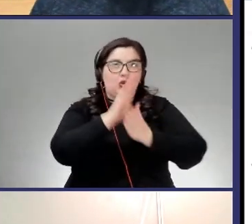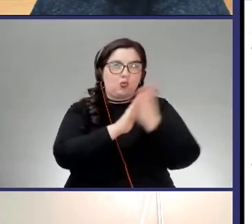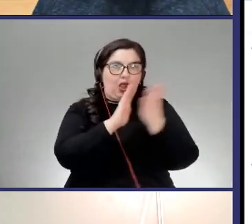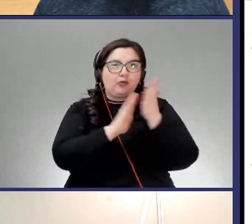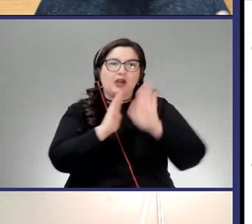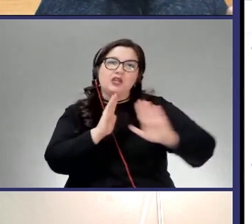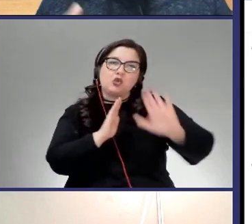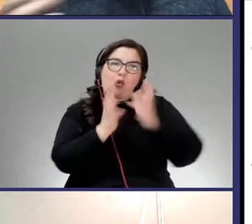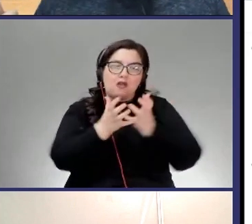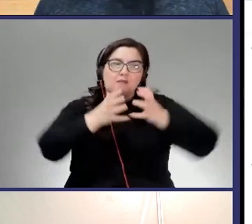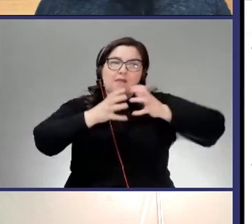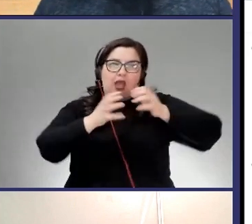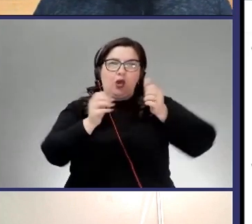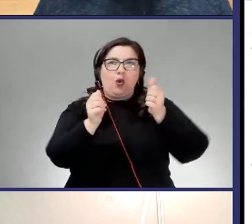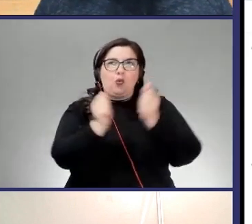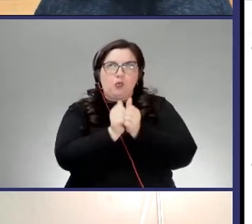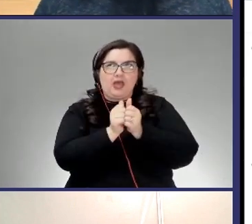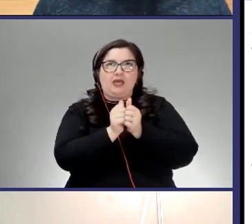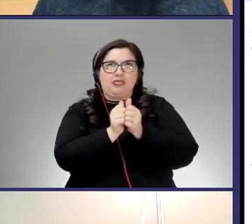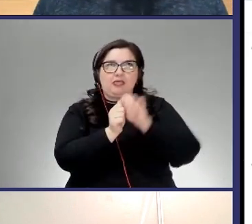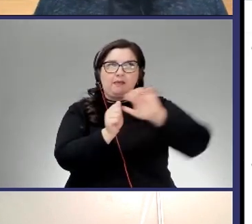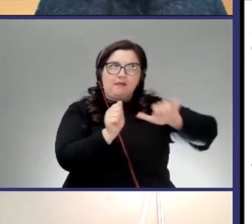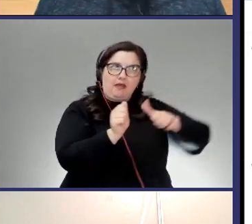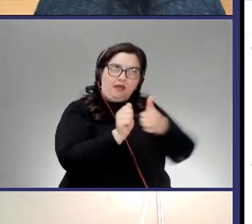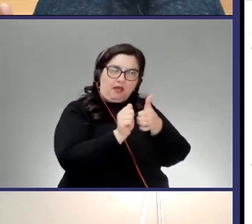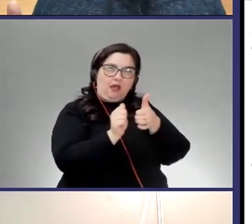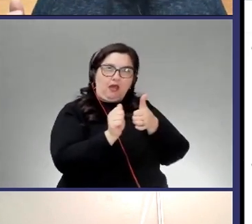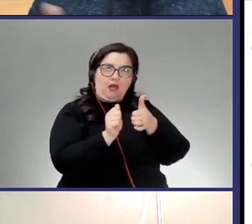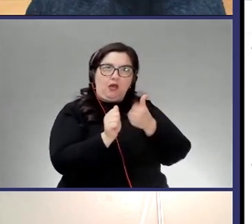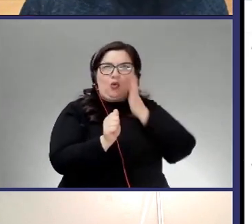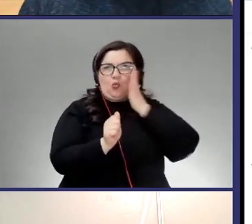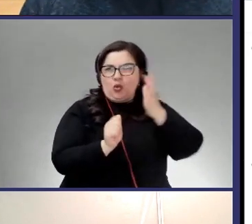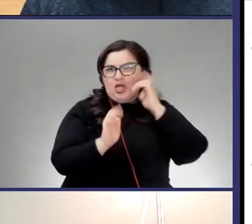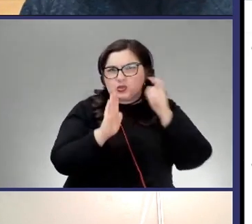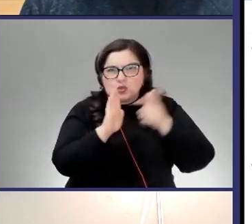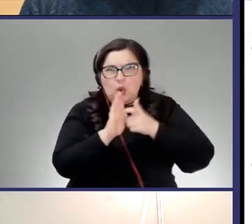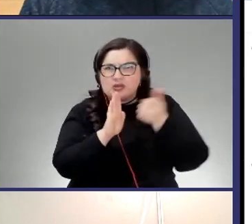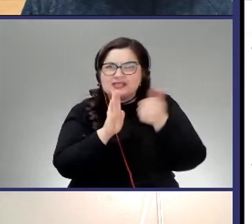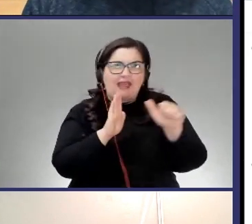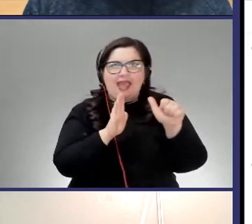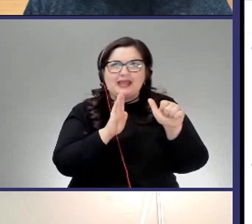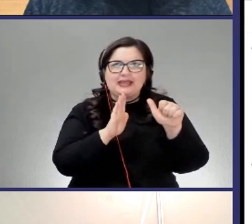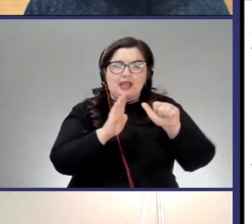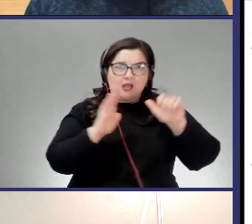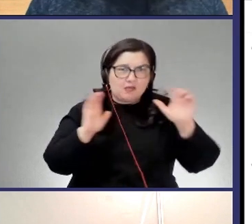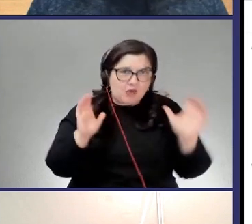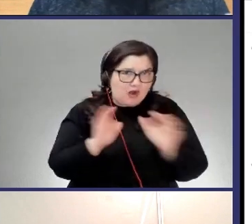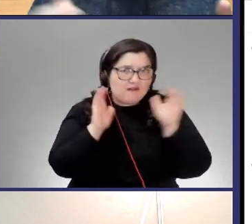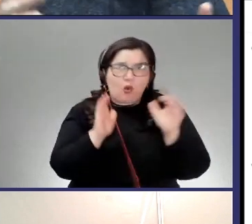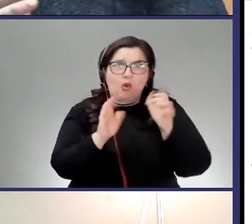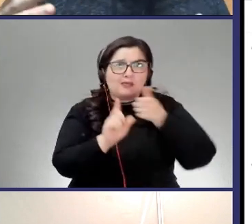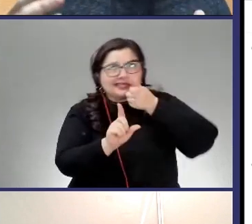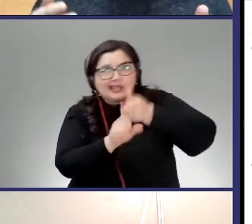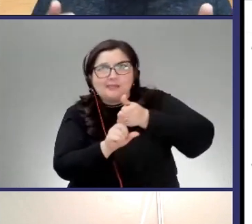but with this back going on in the background, am I gonna notice any performance impact? Am I gonna see like maybe slower